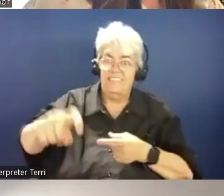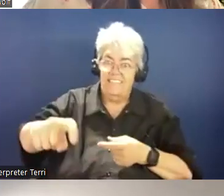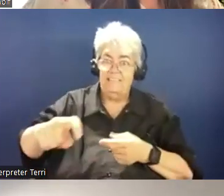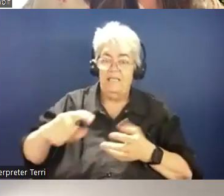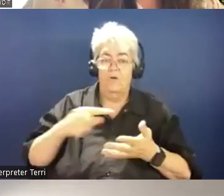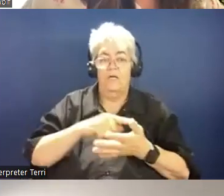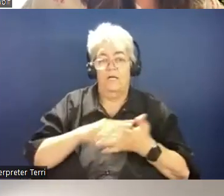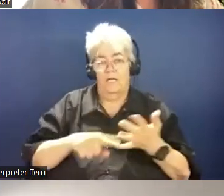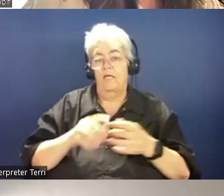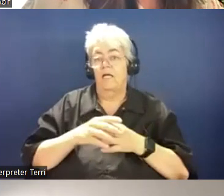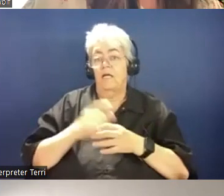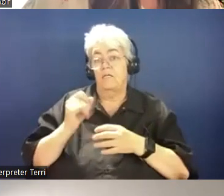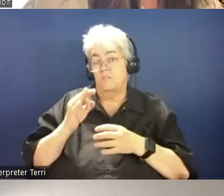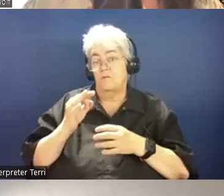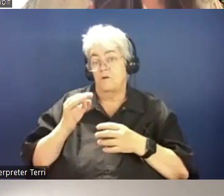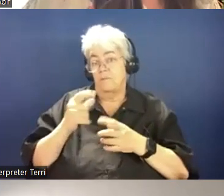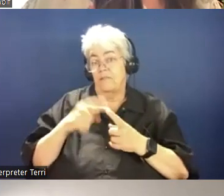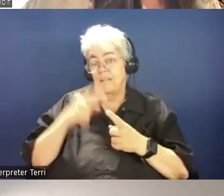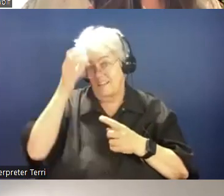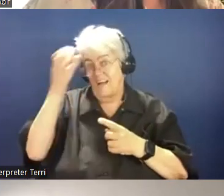If, for no other reason, than the concept of autonomy is important.